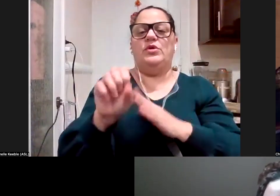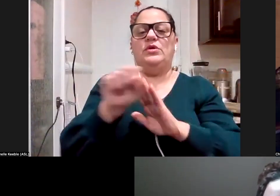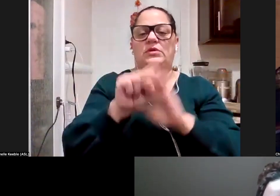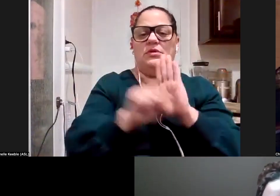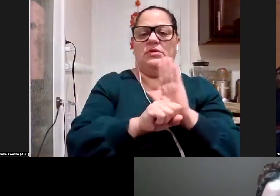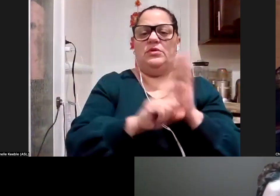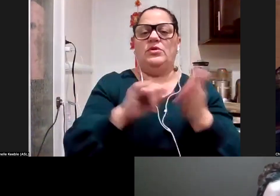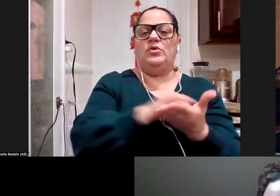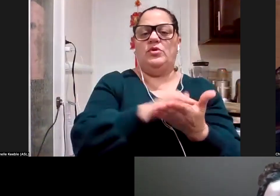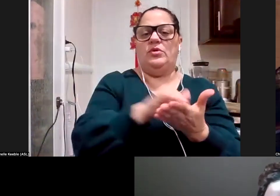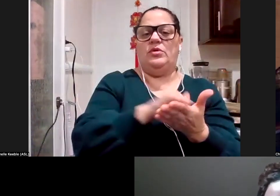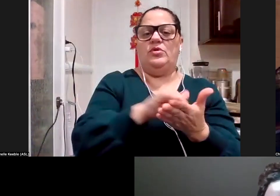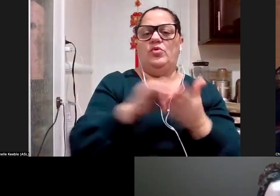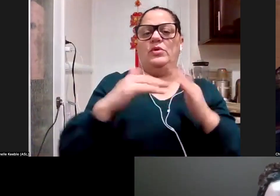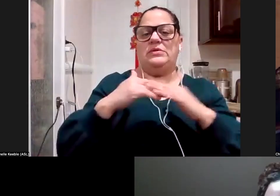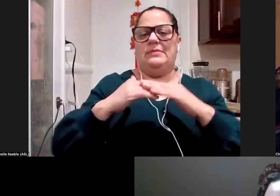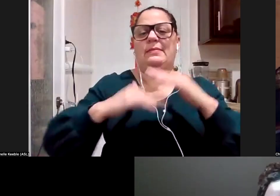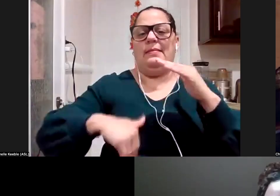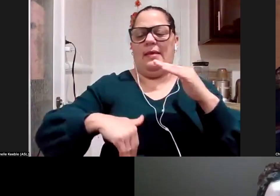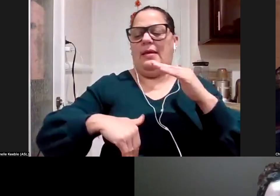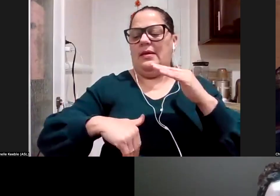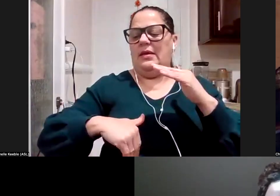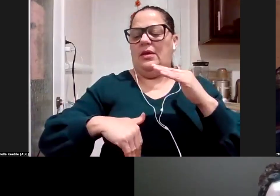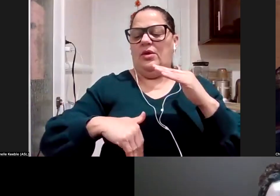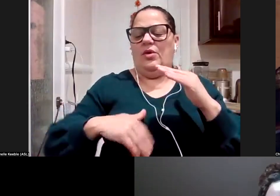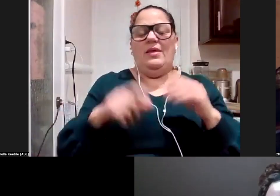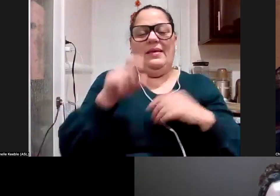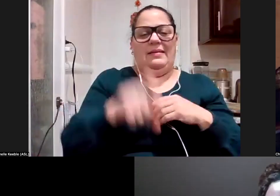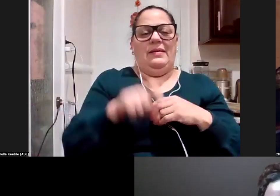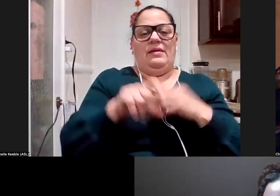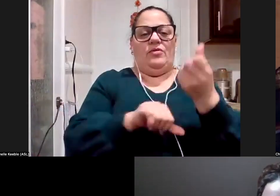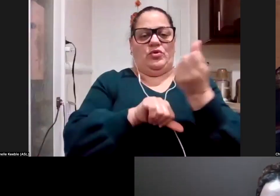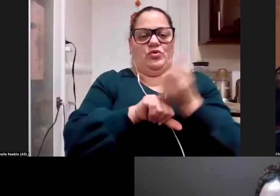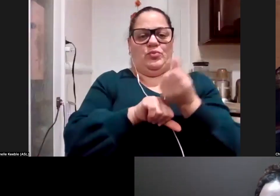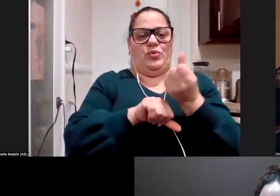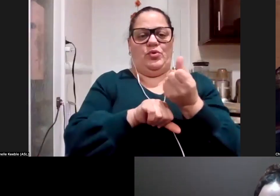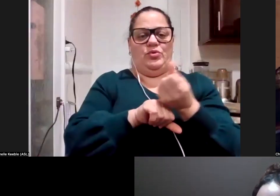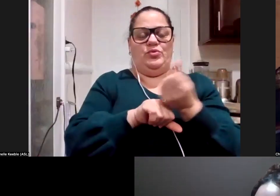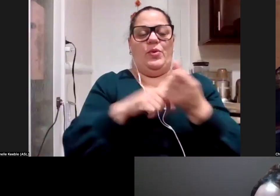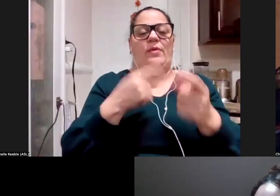woefully lacking the kind of investment they need to have a level playing field